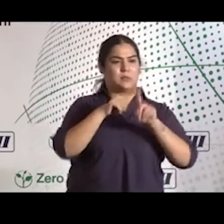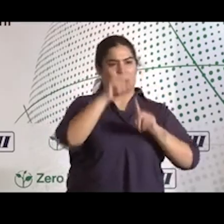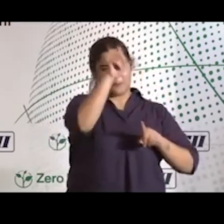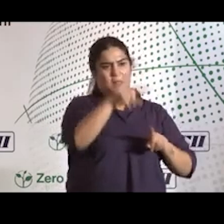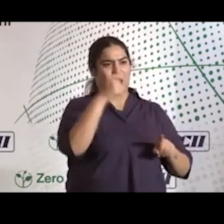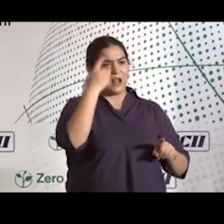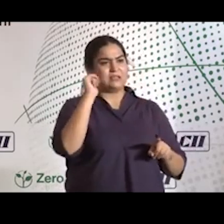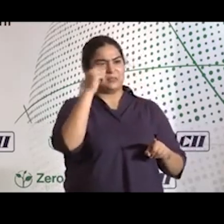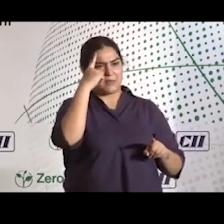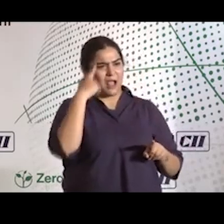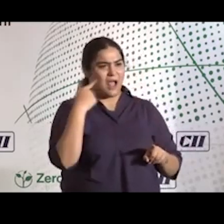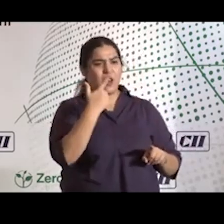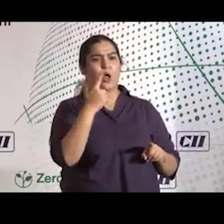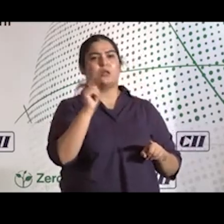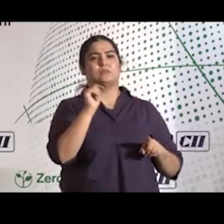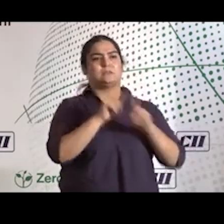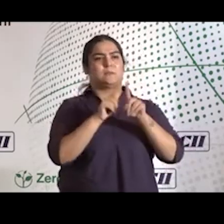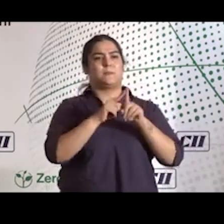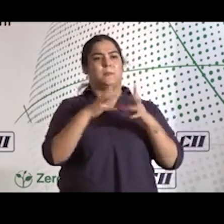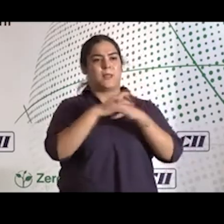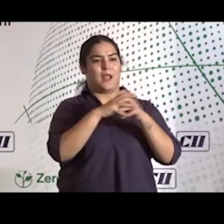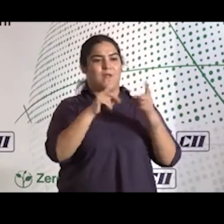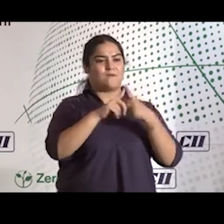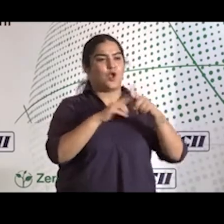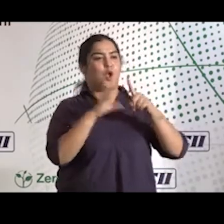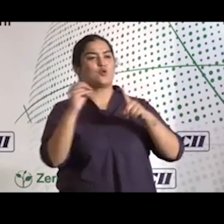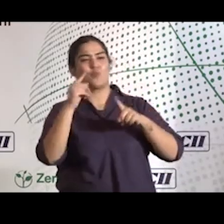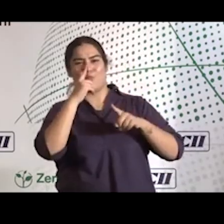as MeToo movements, all these coming suddenly all this is coming now.